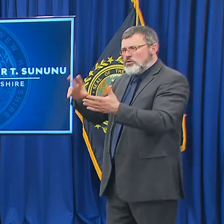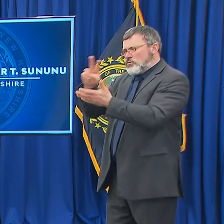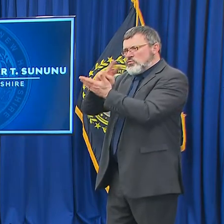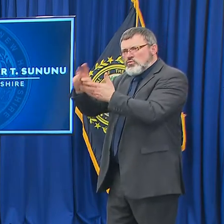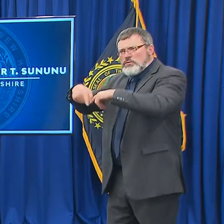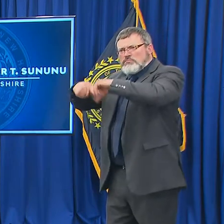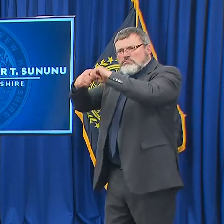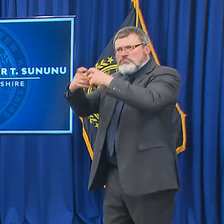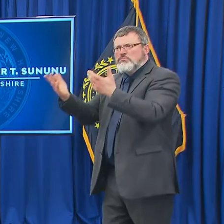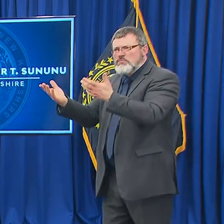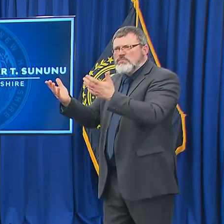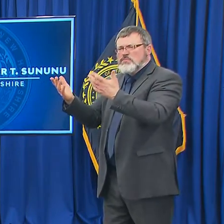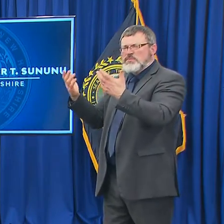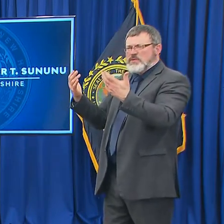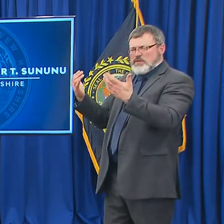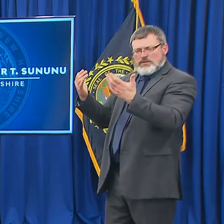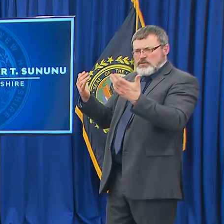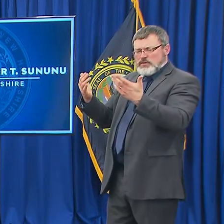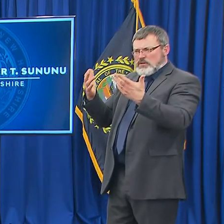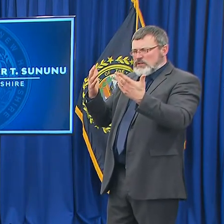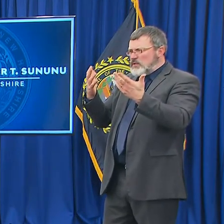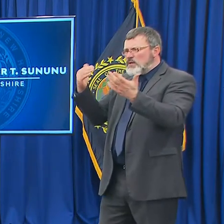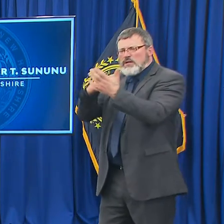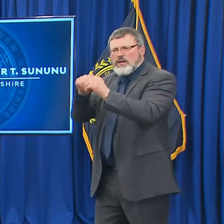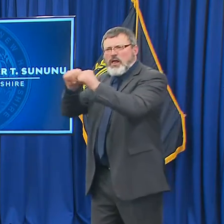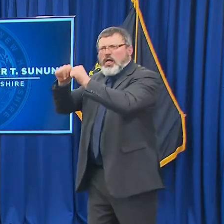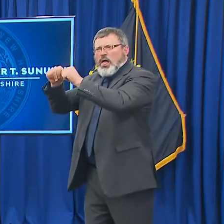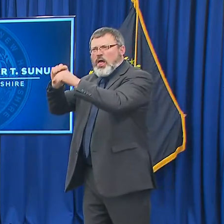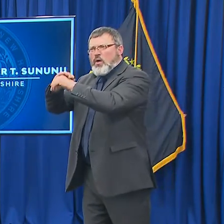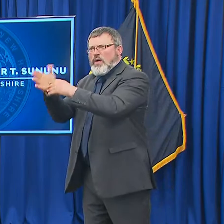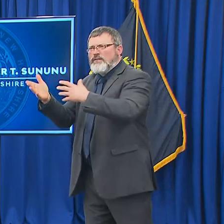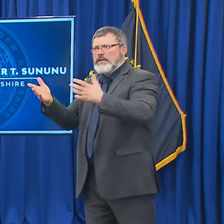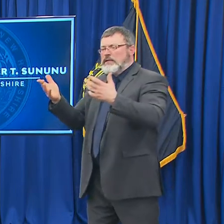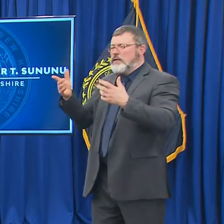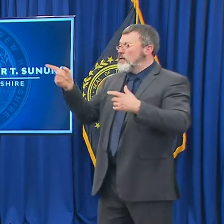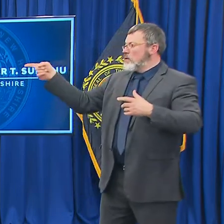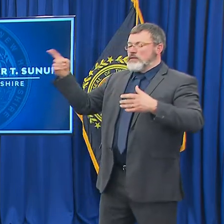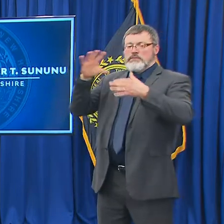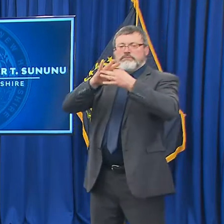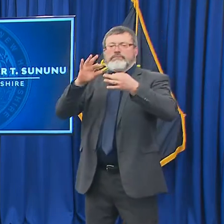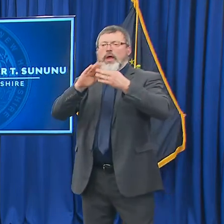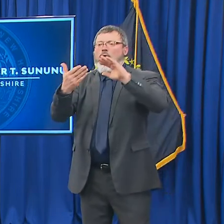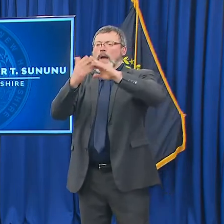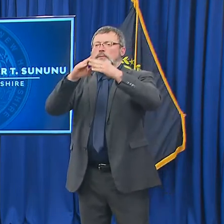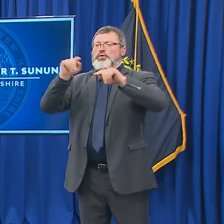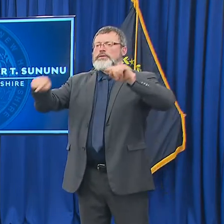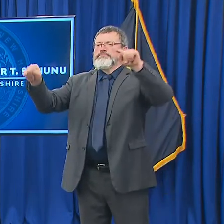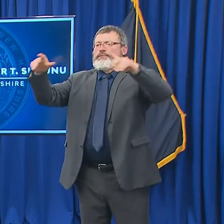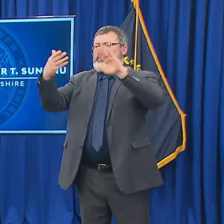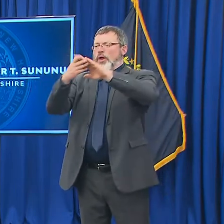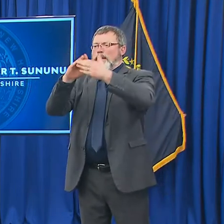virtually every country in Europe went through their second surge recently And again, if you look at the rates of increase